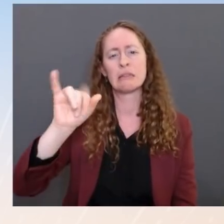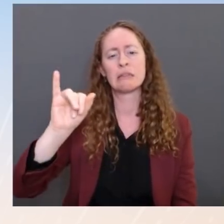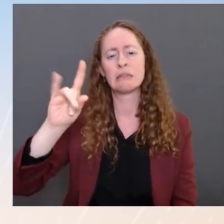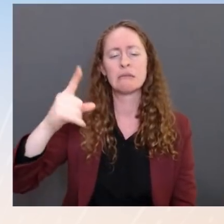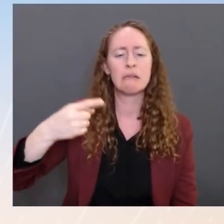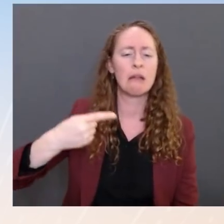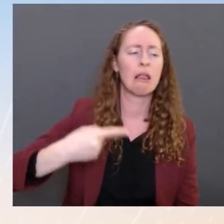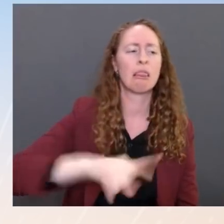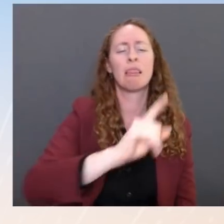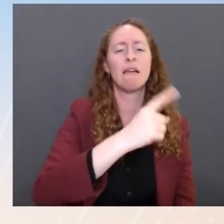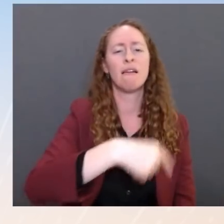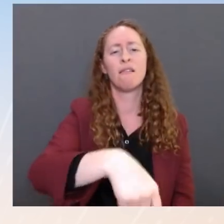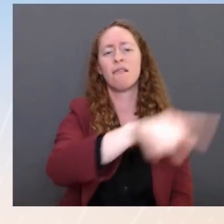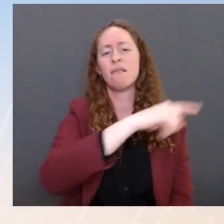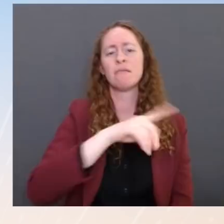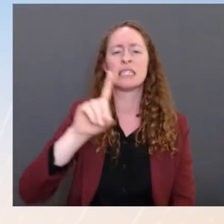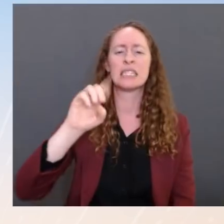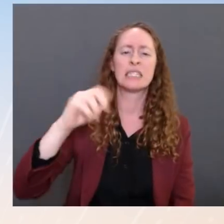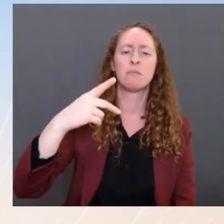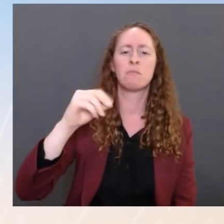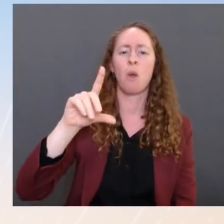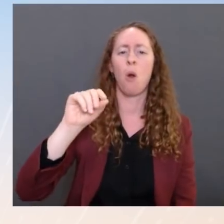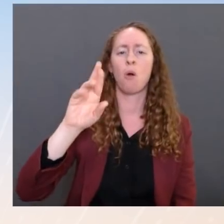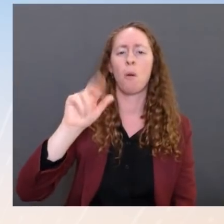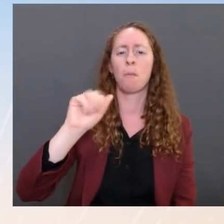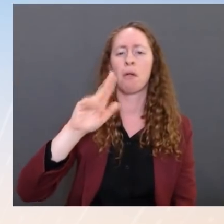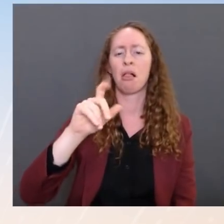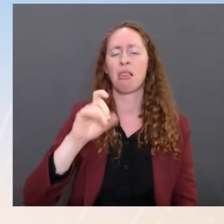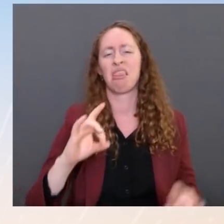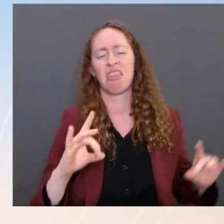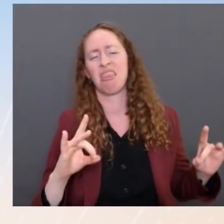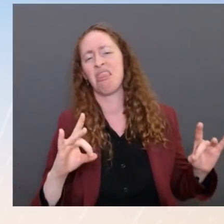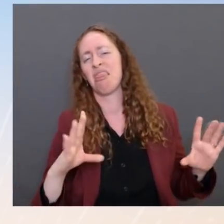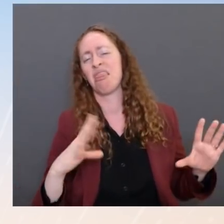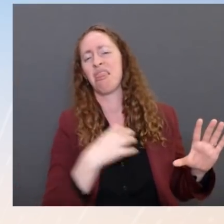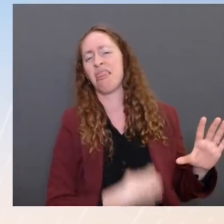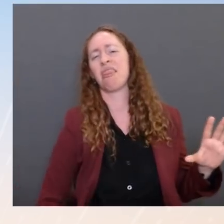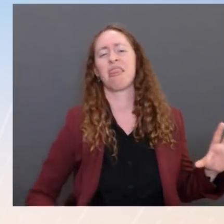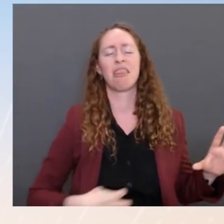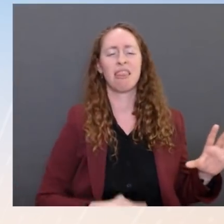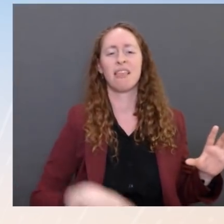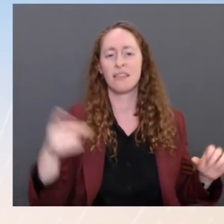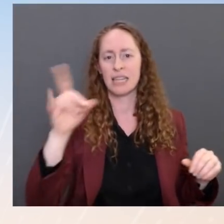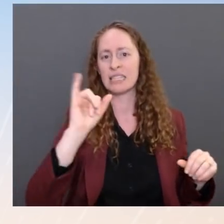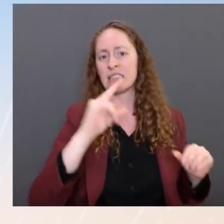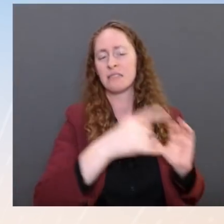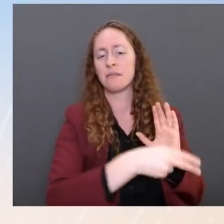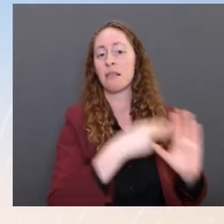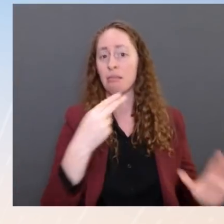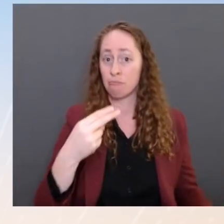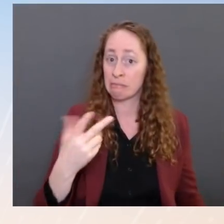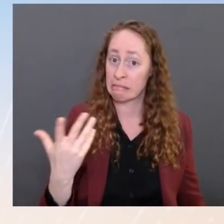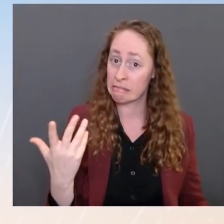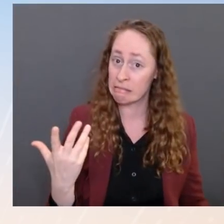to win people over -- win over support ahead of the midterms, especially given his inaugural theme being "America united"?